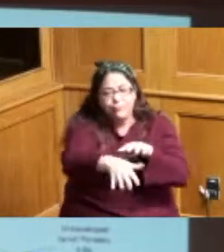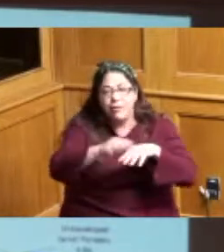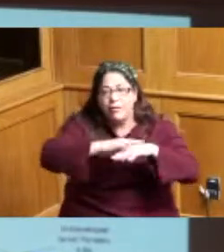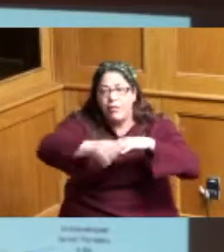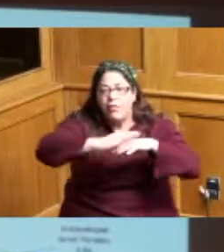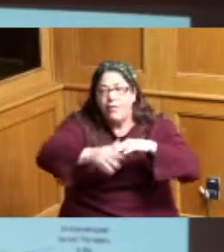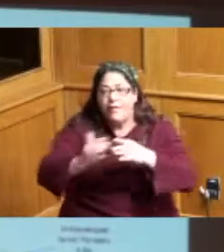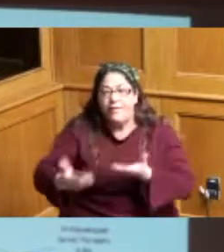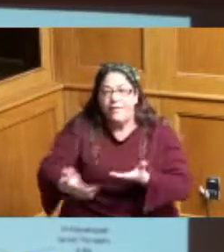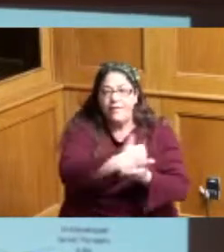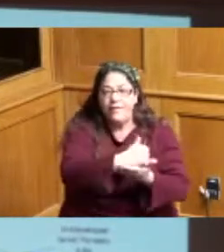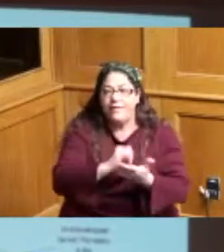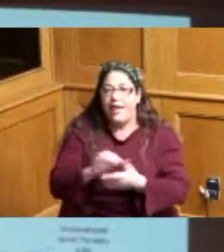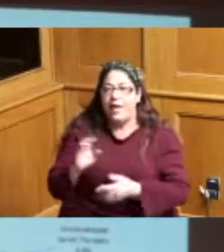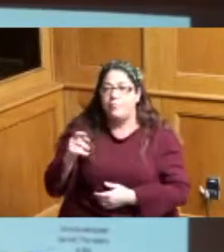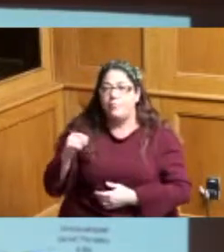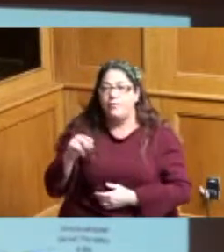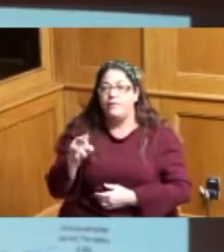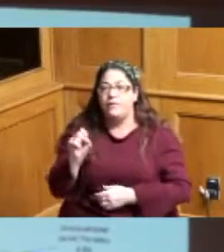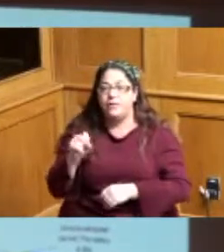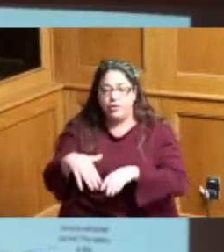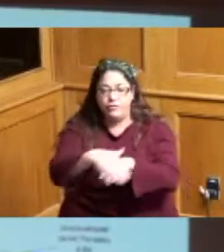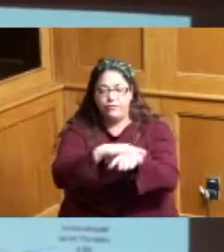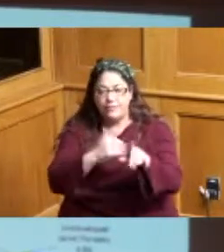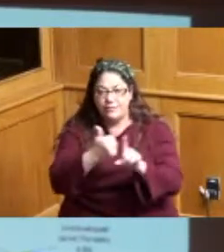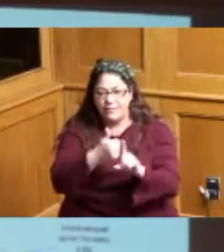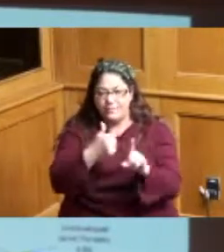so what this shows for example really quick not going into every detail